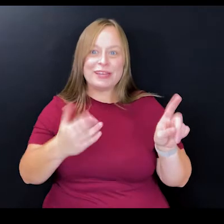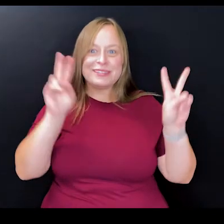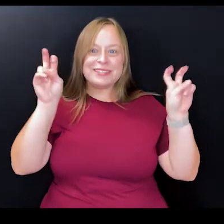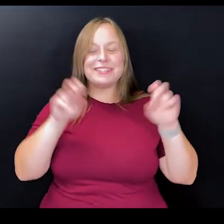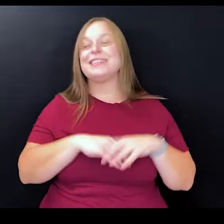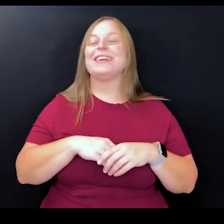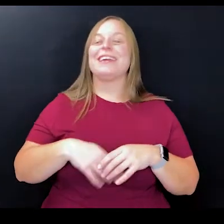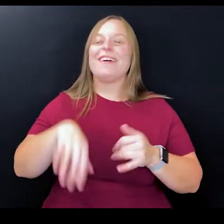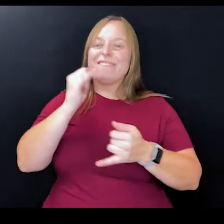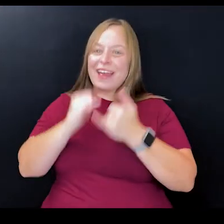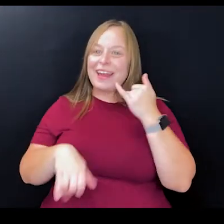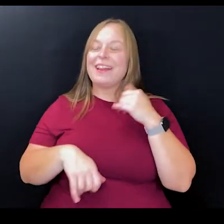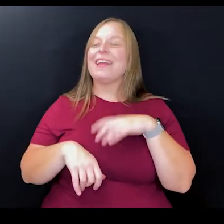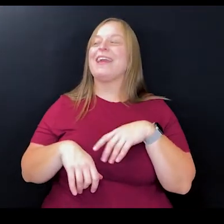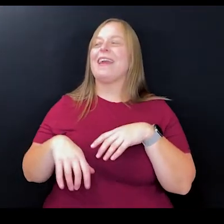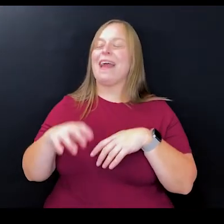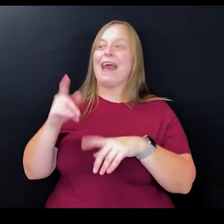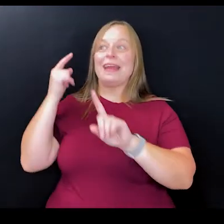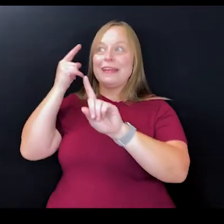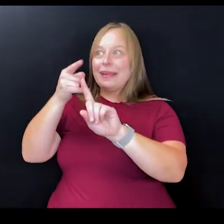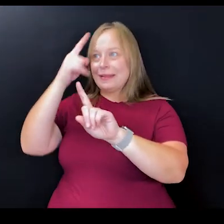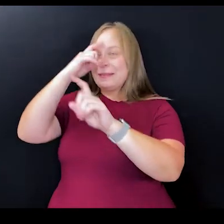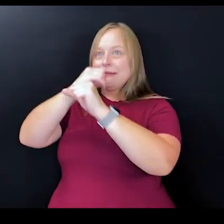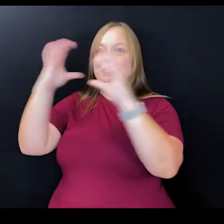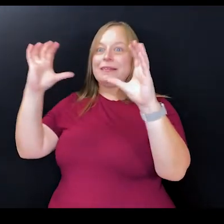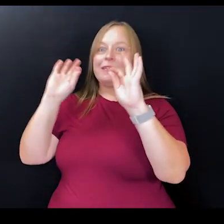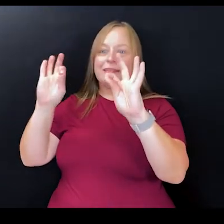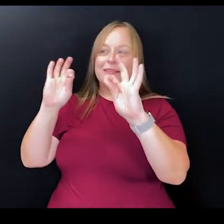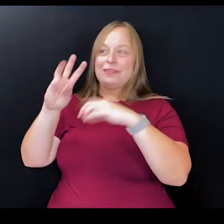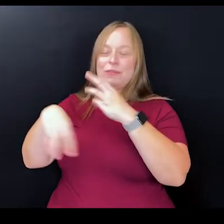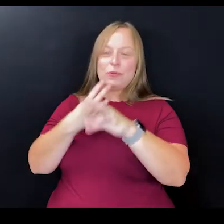Finally and ideally, we would like to have at least